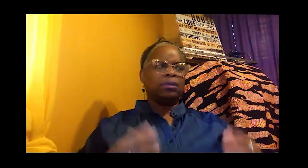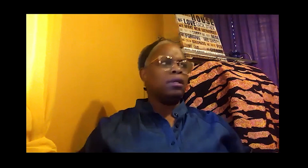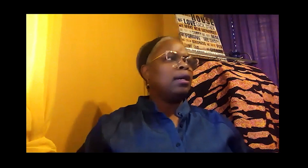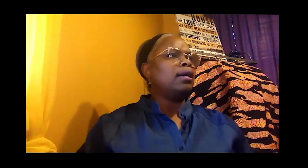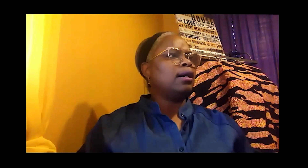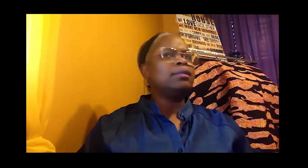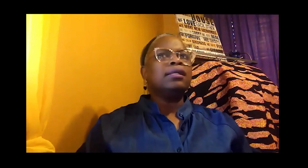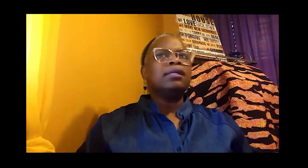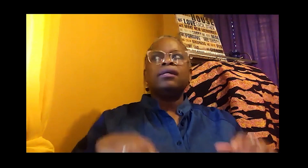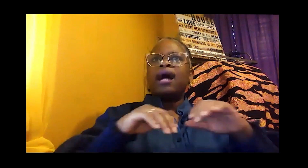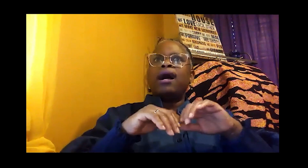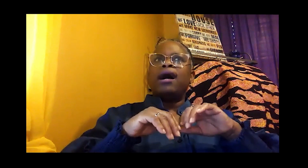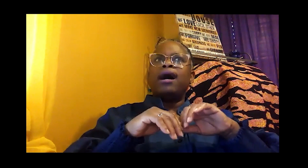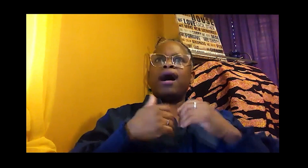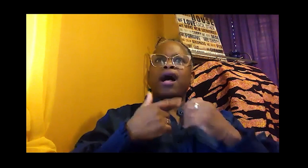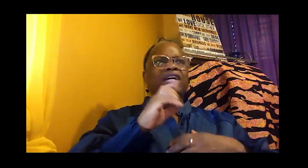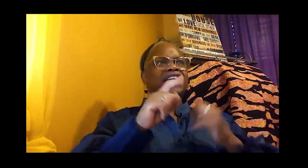They also discussed how they dealt with the world